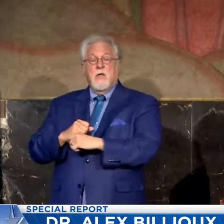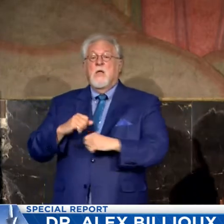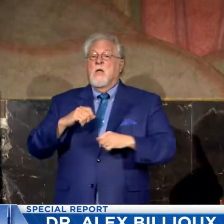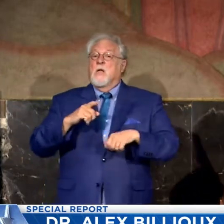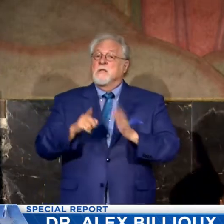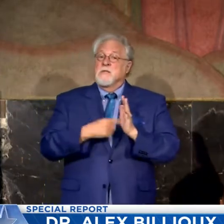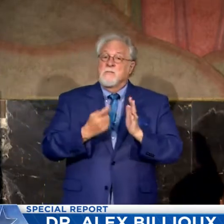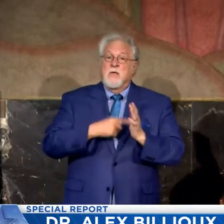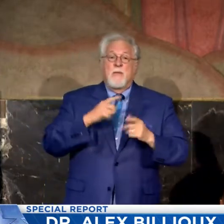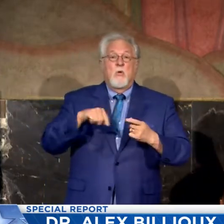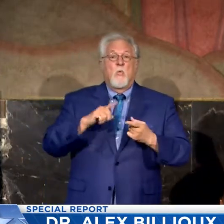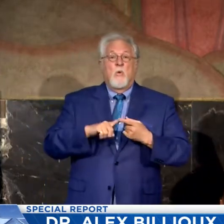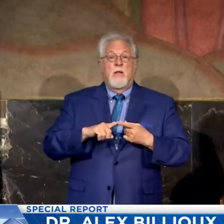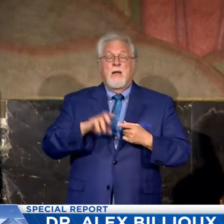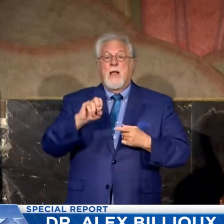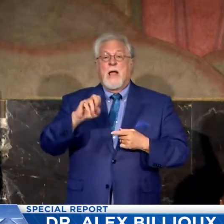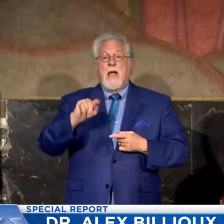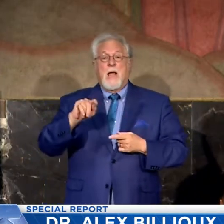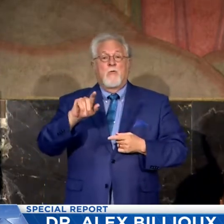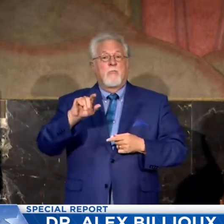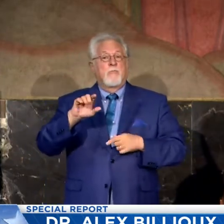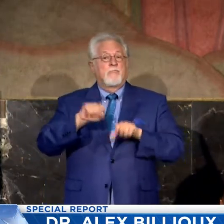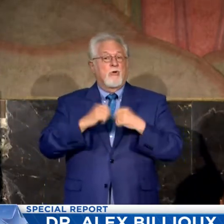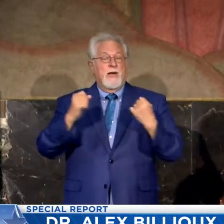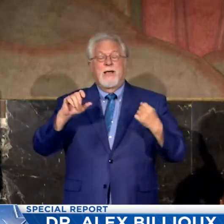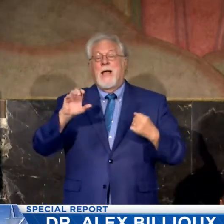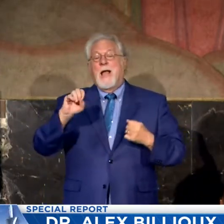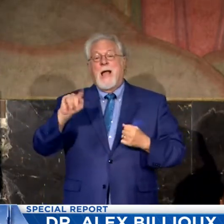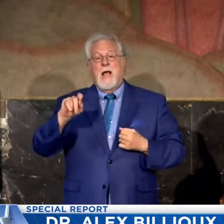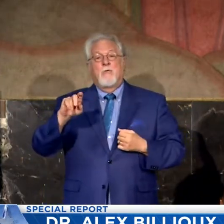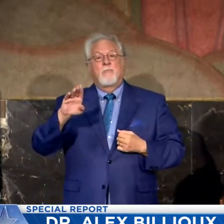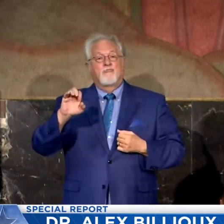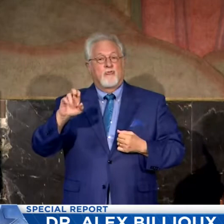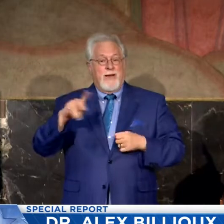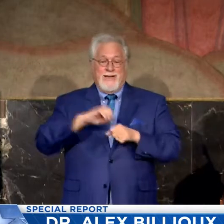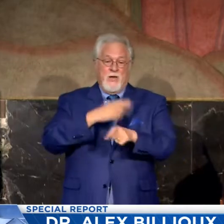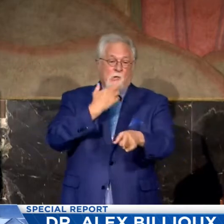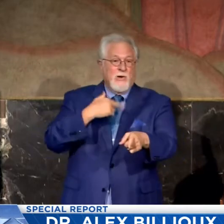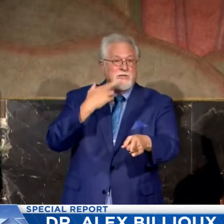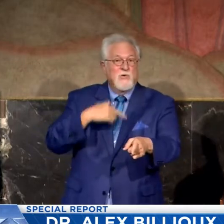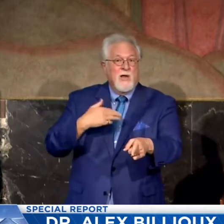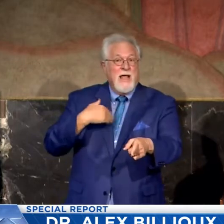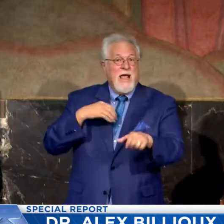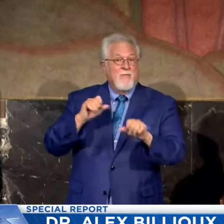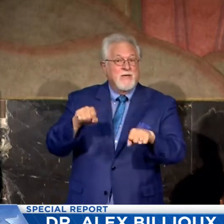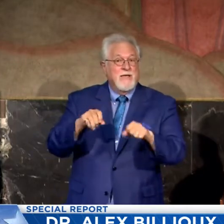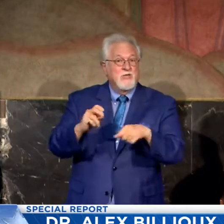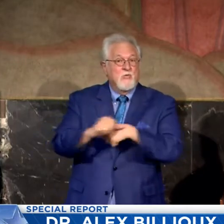MADE THE POINT WHERE THERE'S TIMES WHERE AN OUTBREAK HAPPENS AND DOES NOT HAVE AN IMPACT ON THE BROADER PUBLIC WHICH IS PERFECTLY PROTECTED.